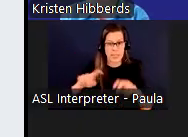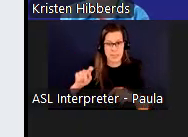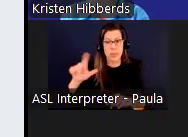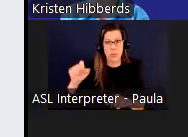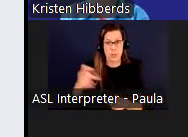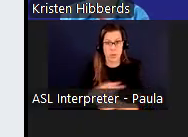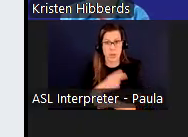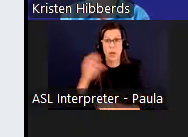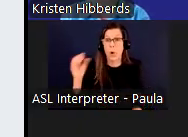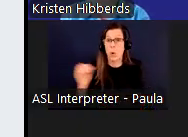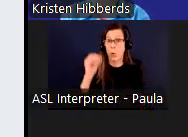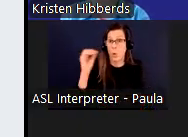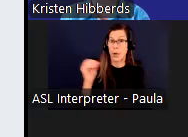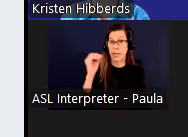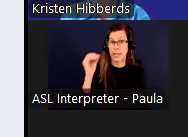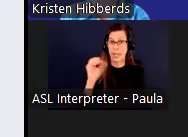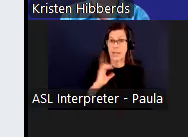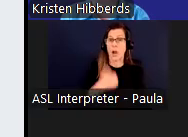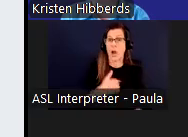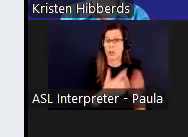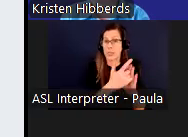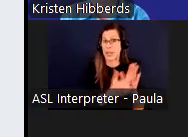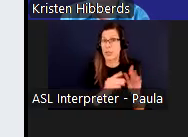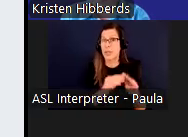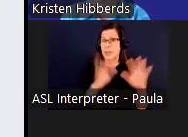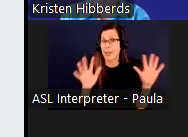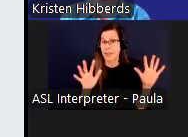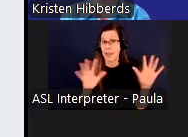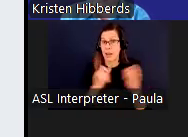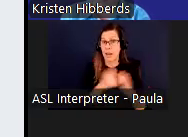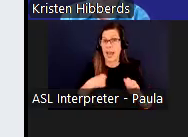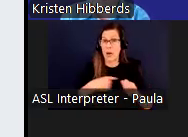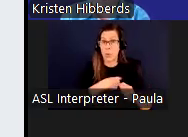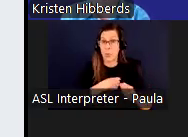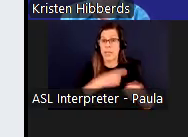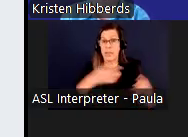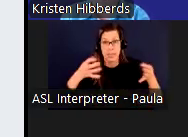Oregon is our statute is really clear on how we determine those things is through